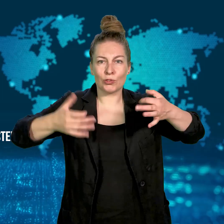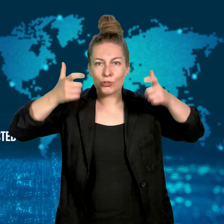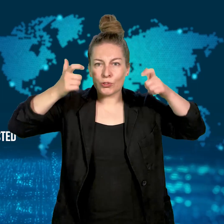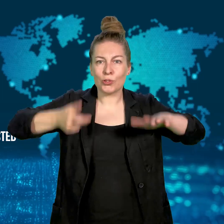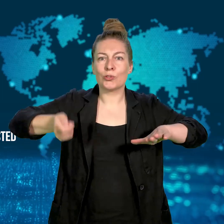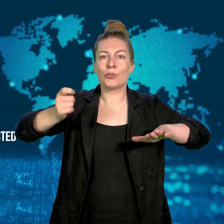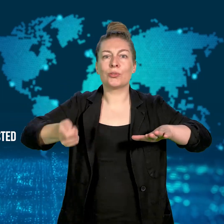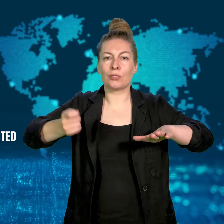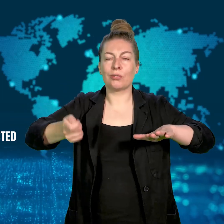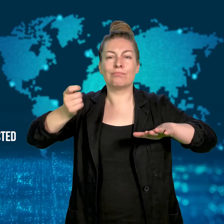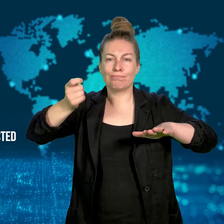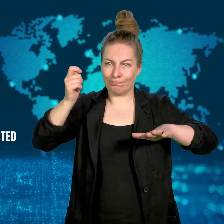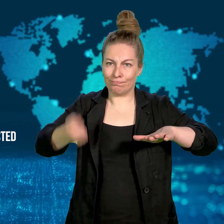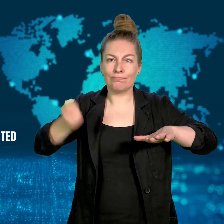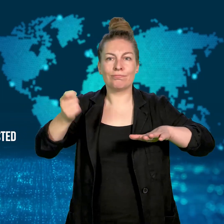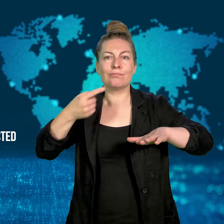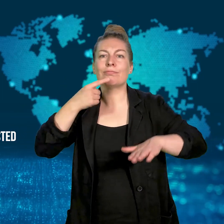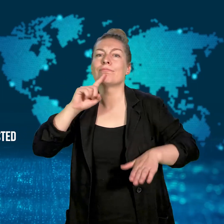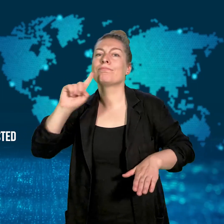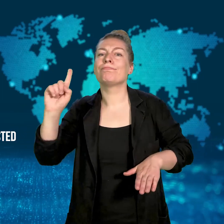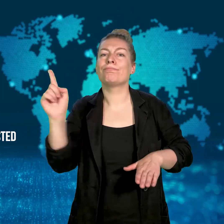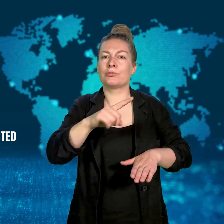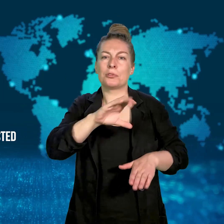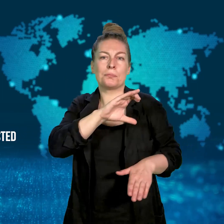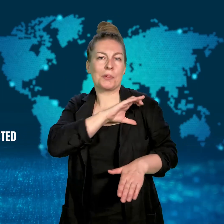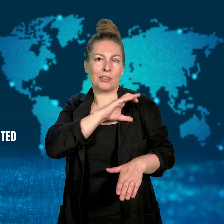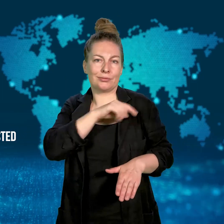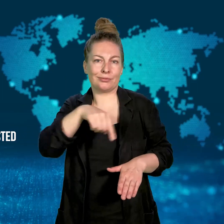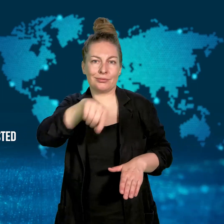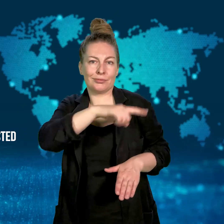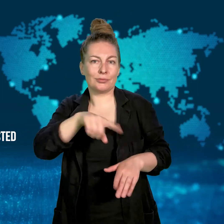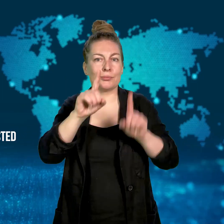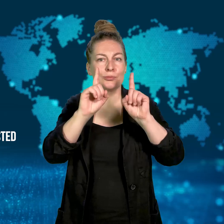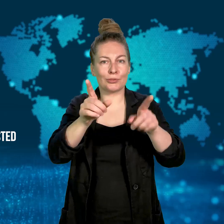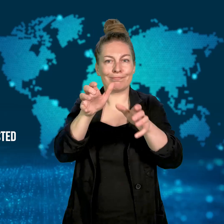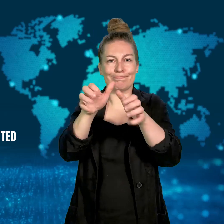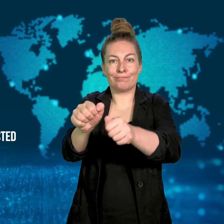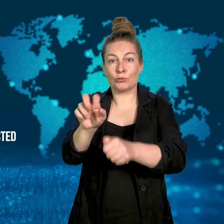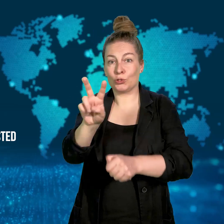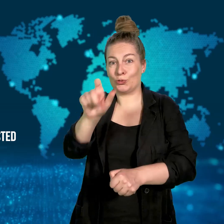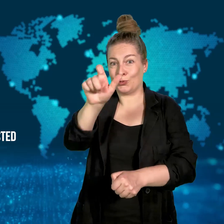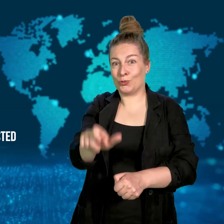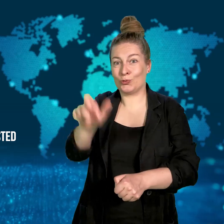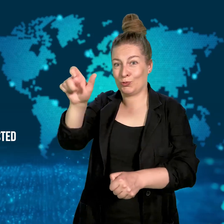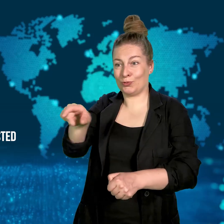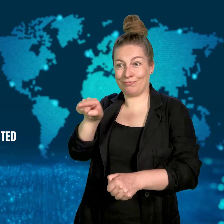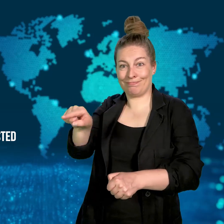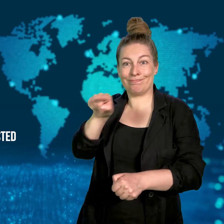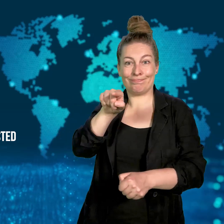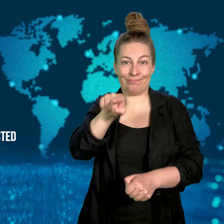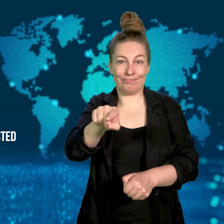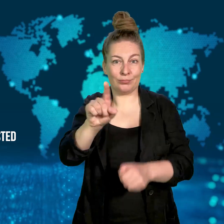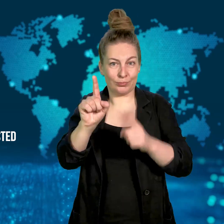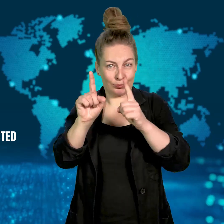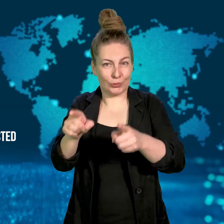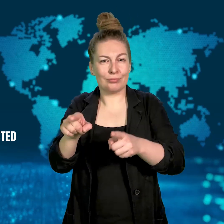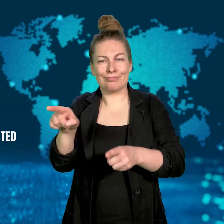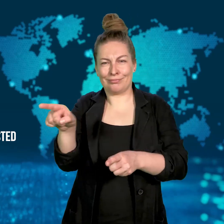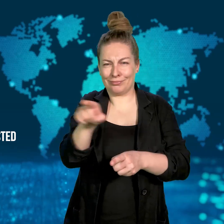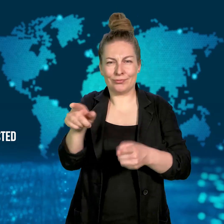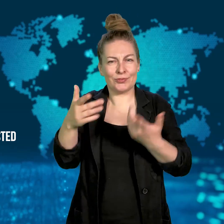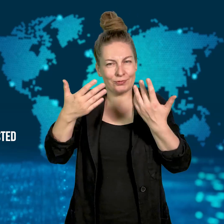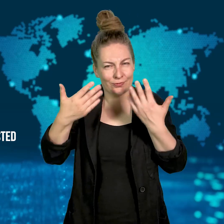and a former forestry official to be held by authorities for allegedly planning